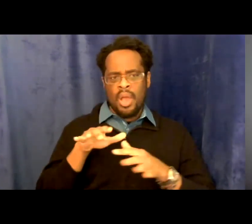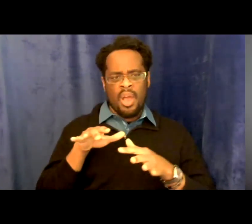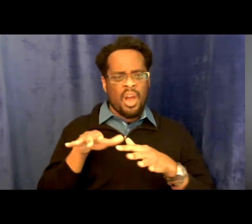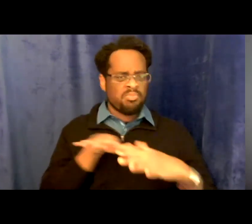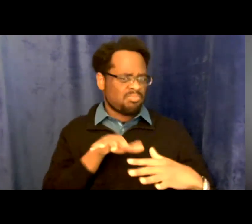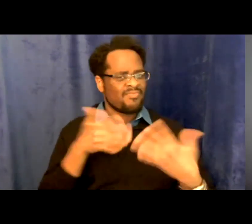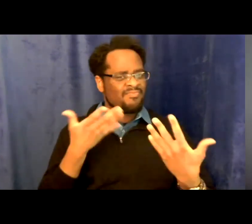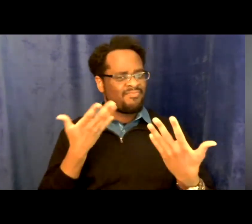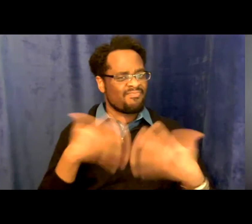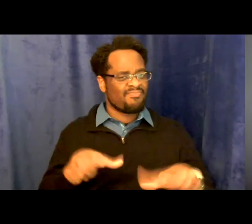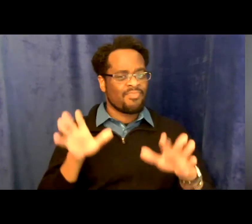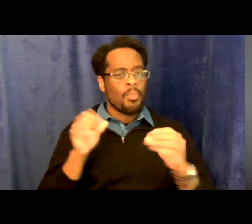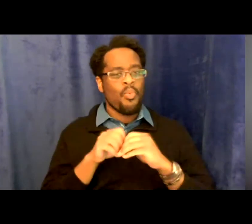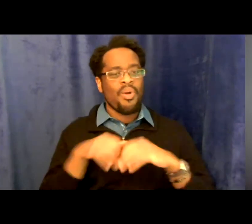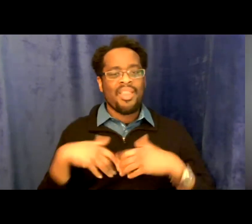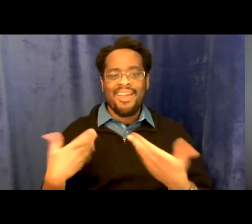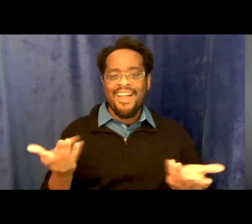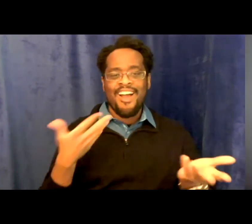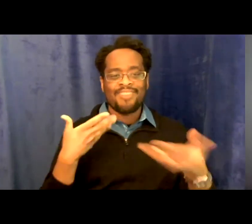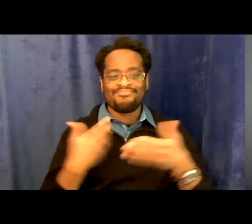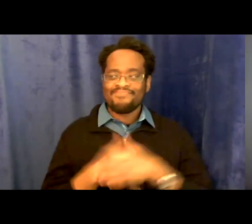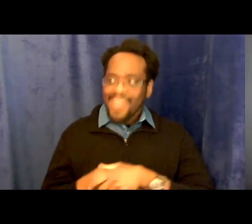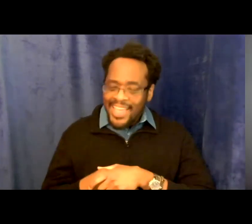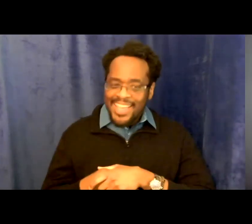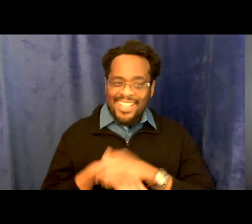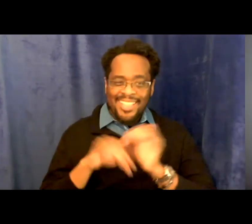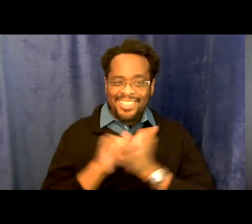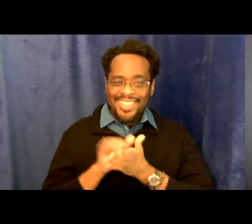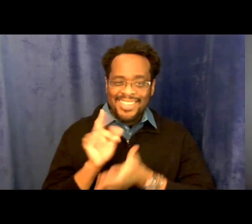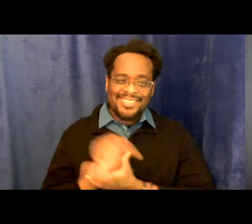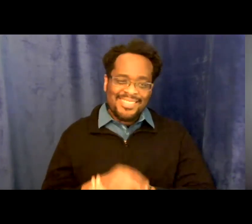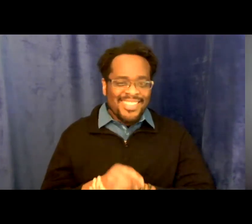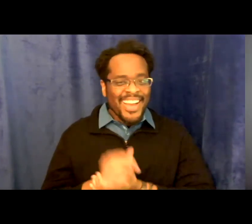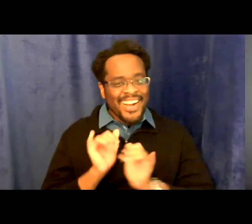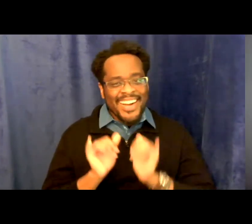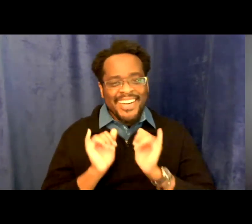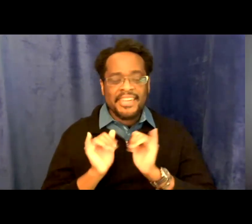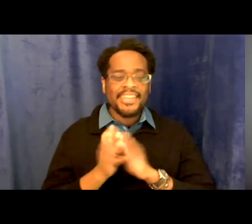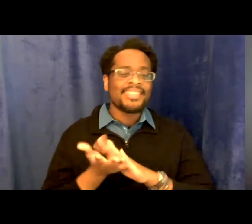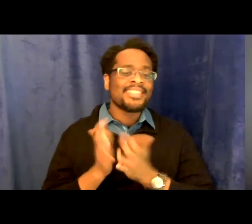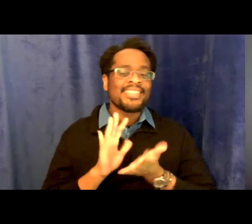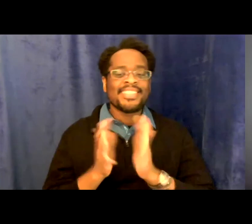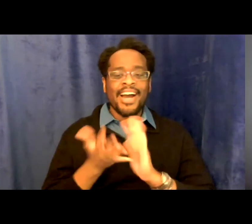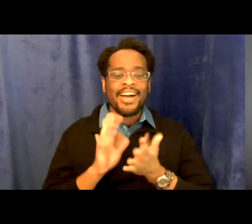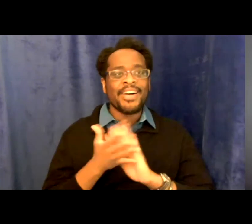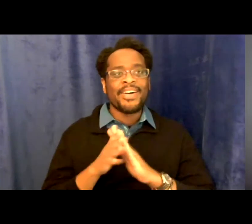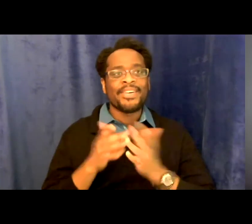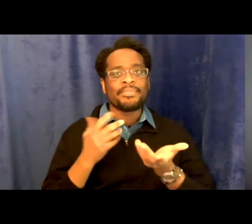happen to have black interpreters things work a lot differently i'm able to really interact um so